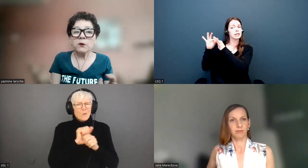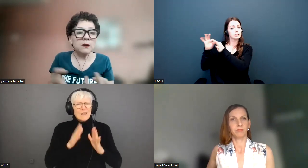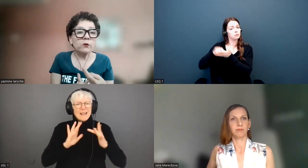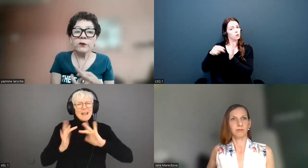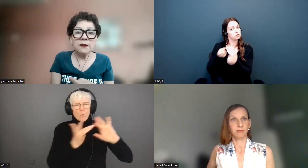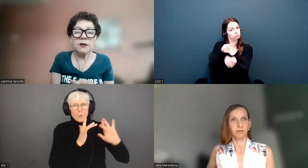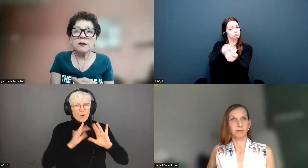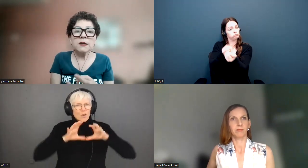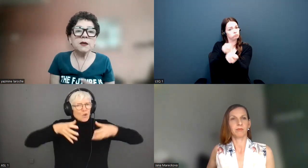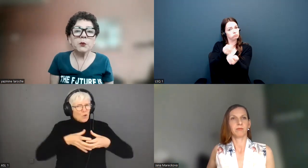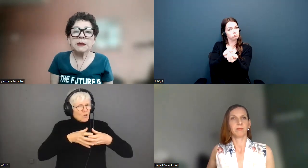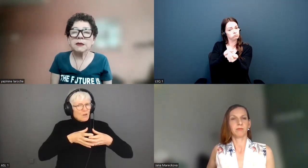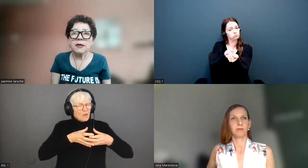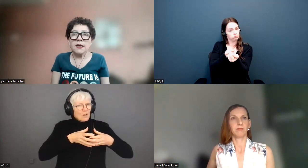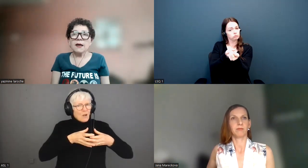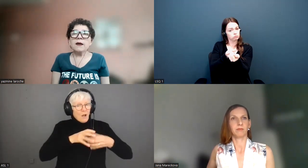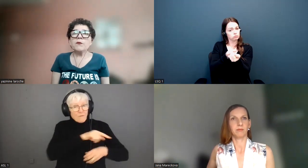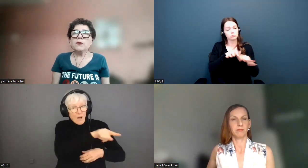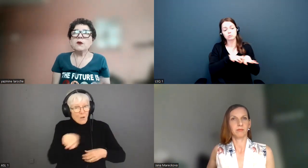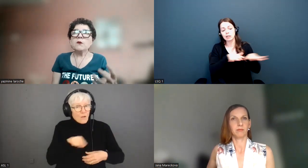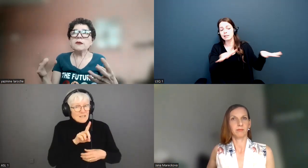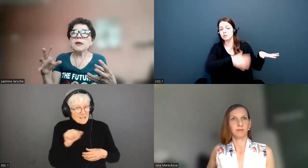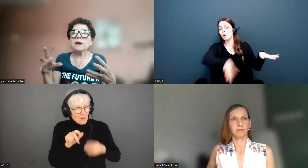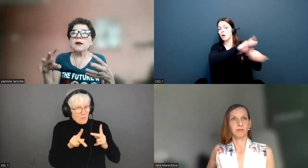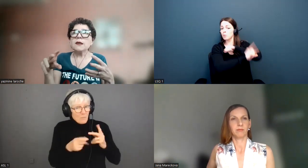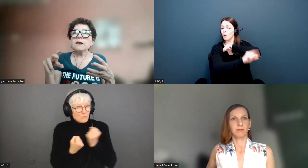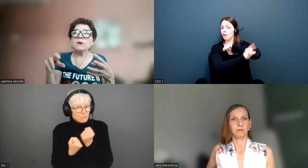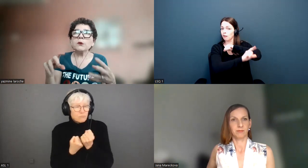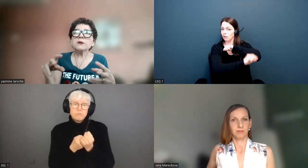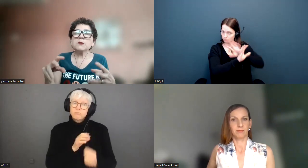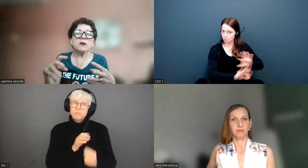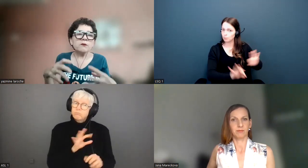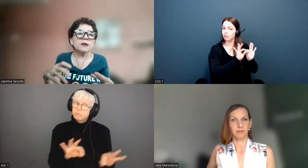work really really really important um you know I think the worst is when you feel like